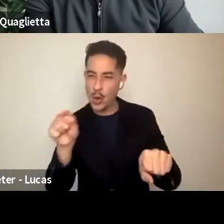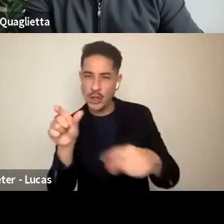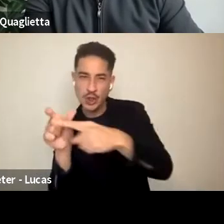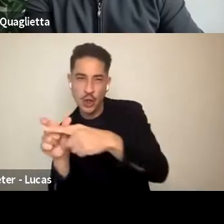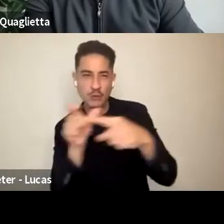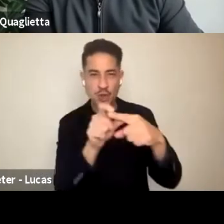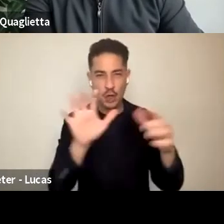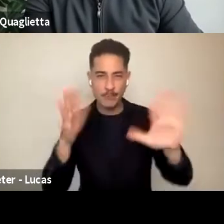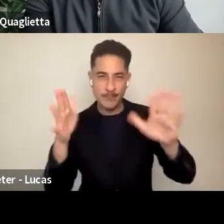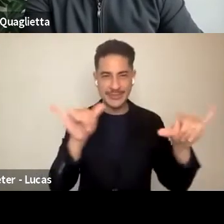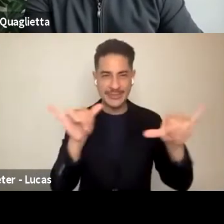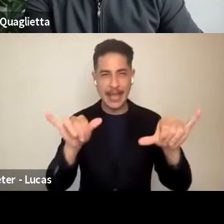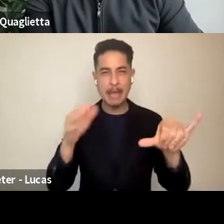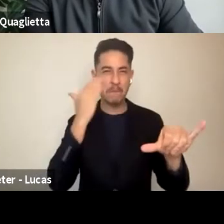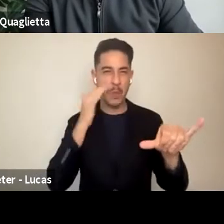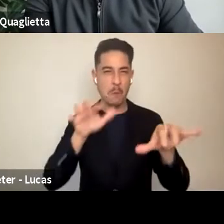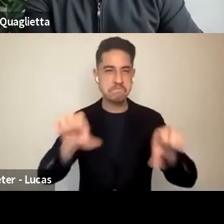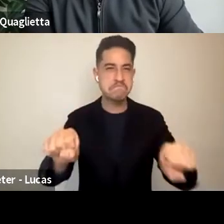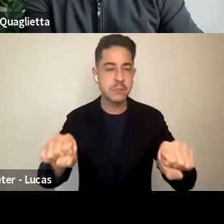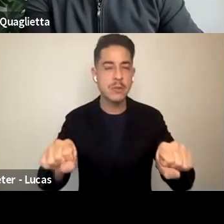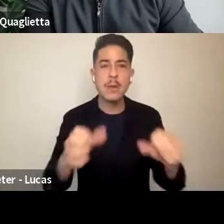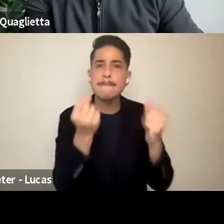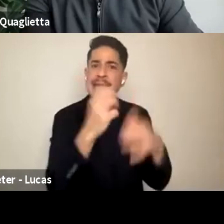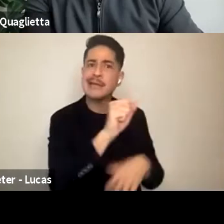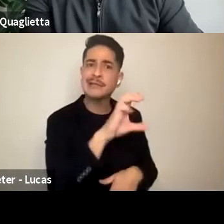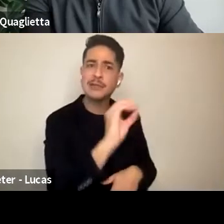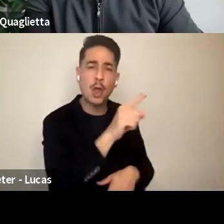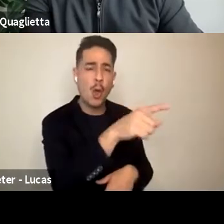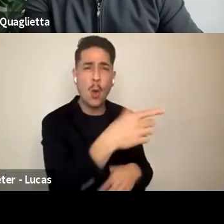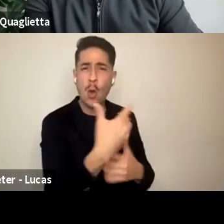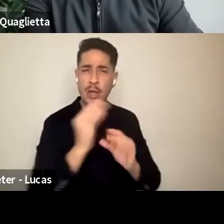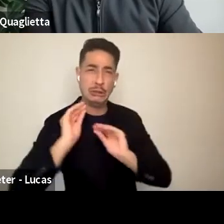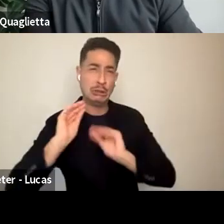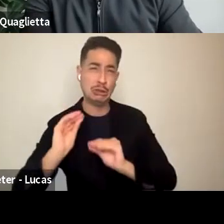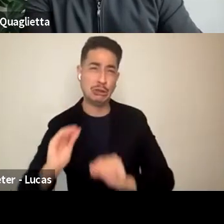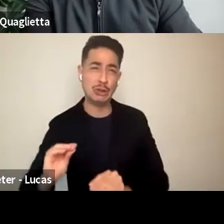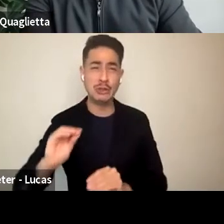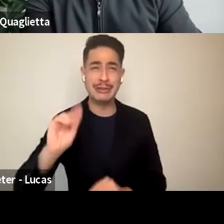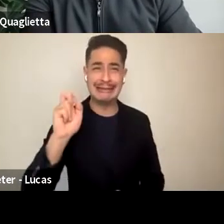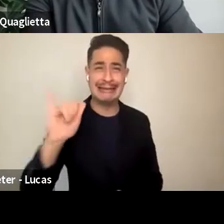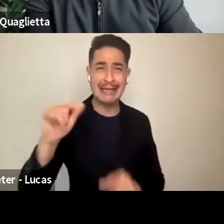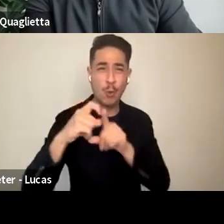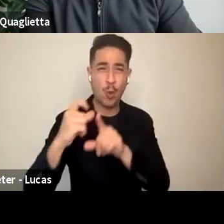There are so many SEOs out there who just pack something like that with keywords or using H1 in a way that you're